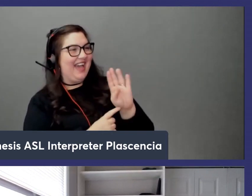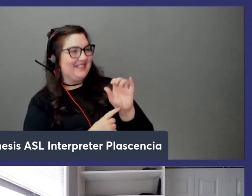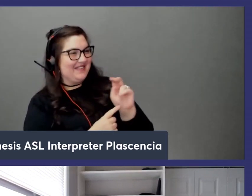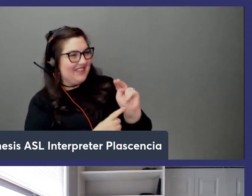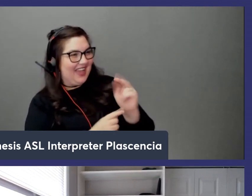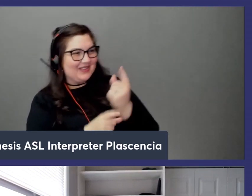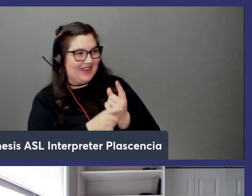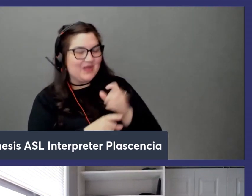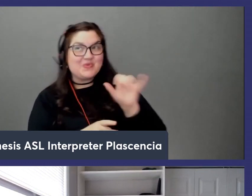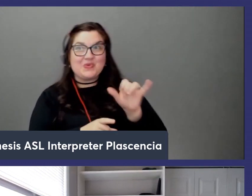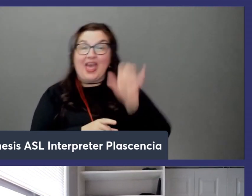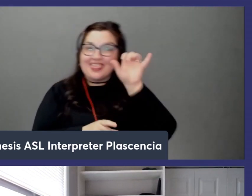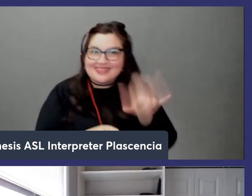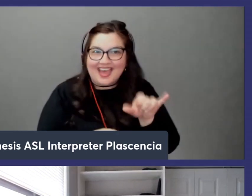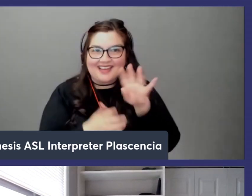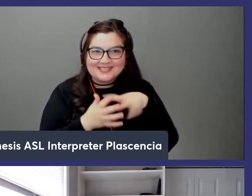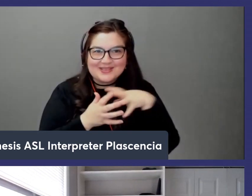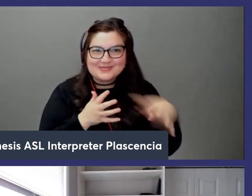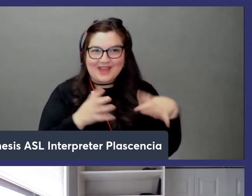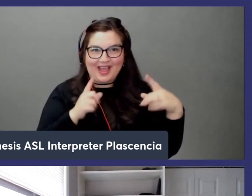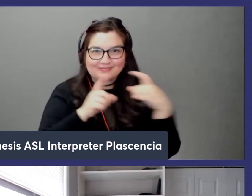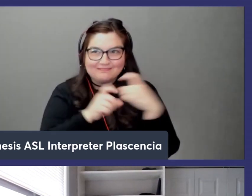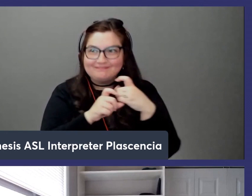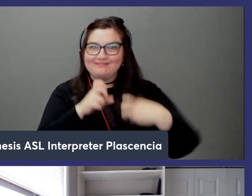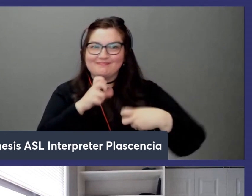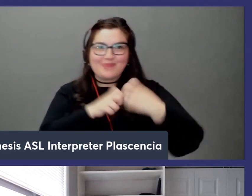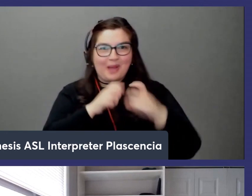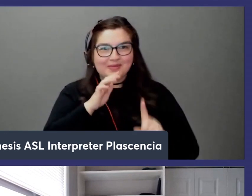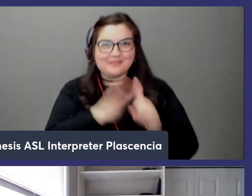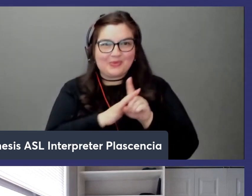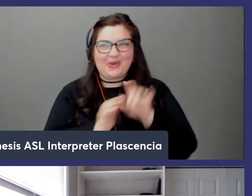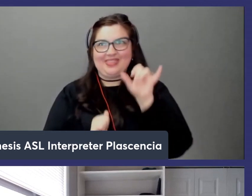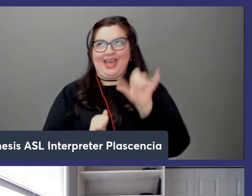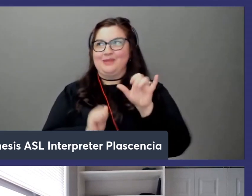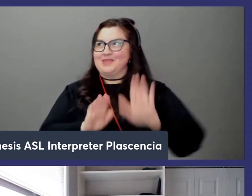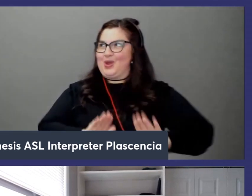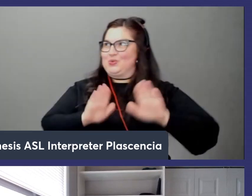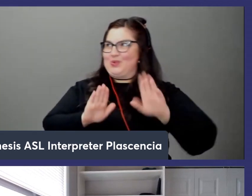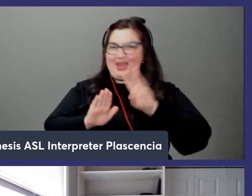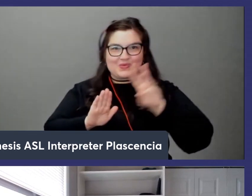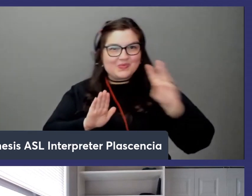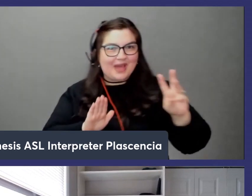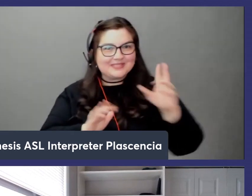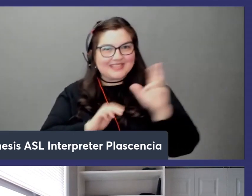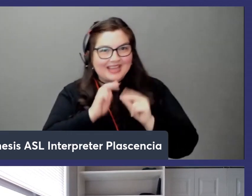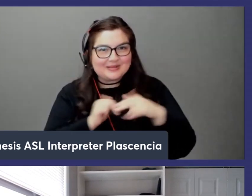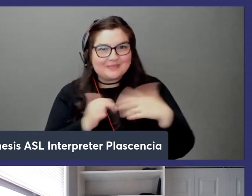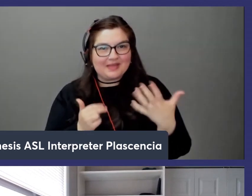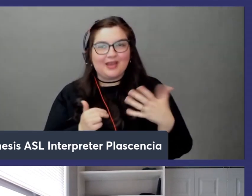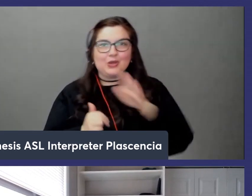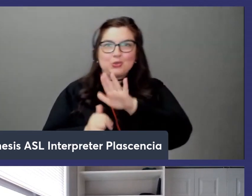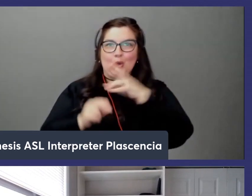Yeah , it'll be a great website to build. Yeah, it will be. Punching your name and have it autogenerate.